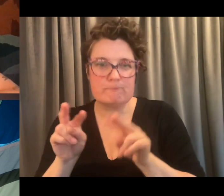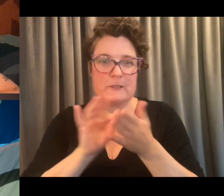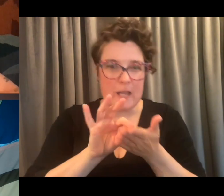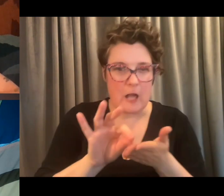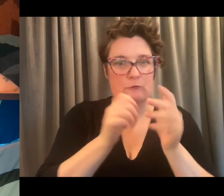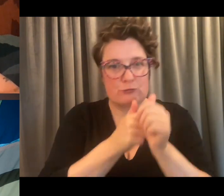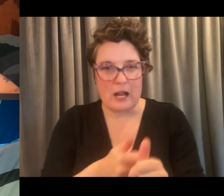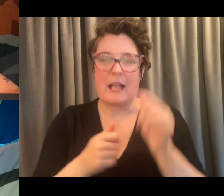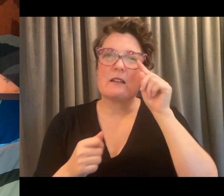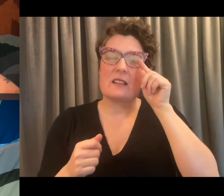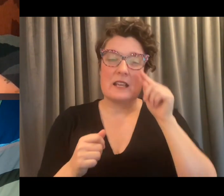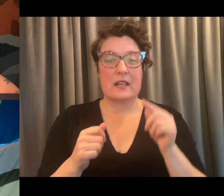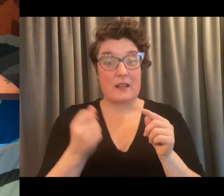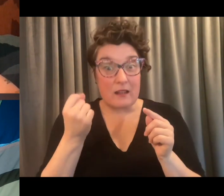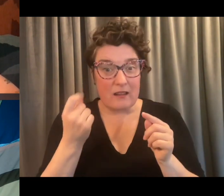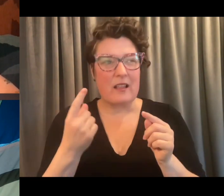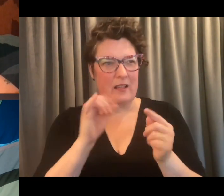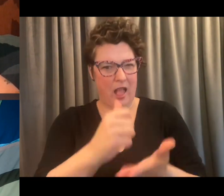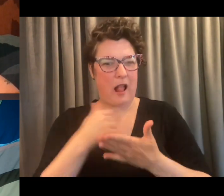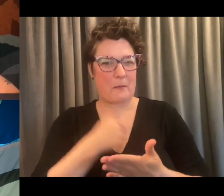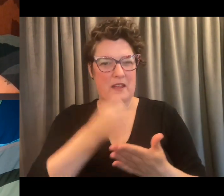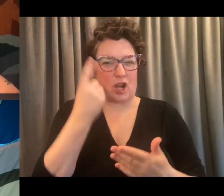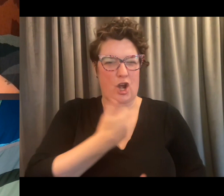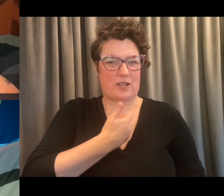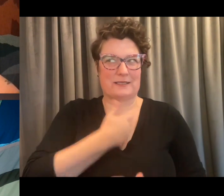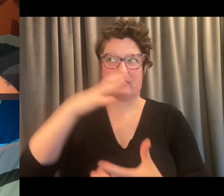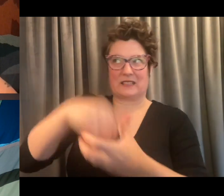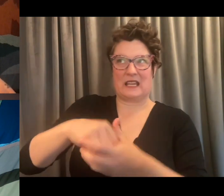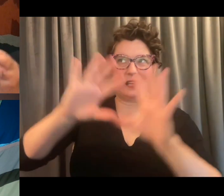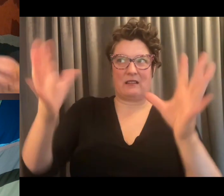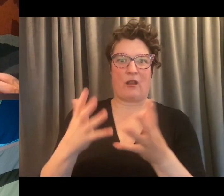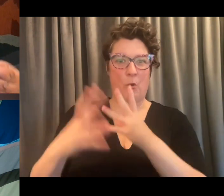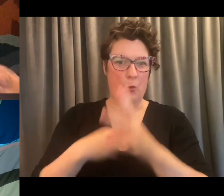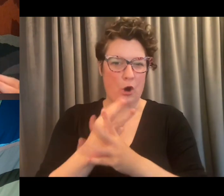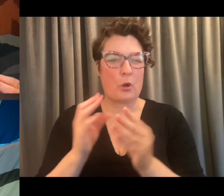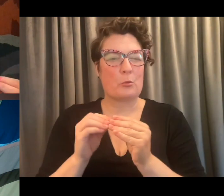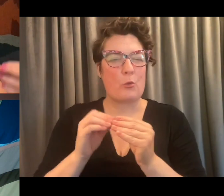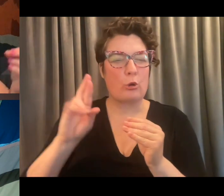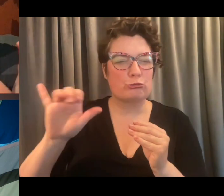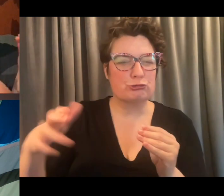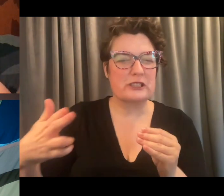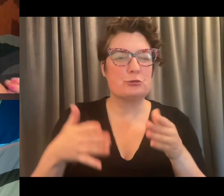know ourselves in the world in a more rich and nuanced way in order to prepare